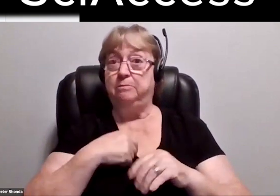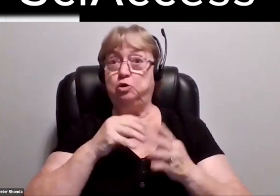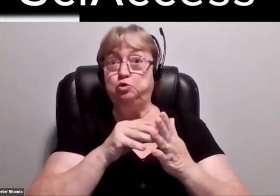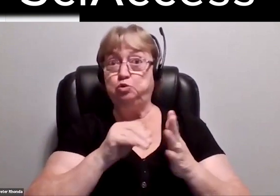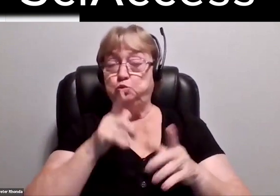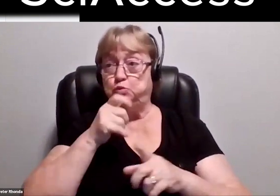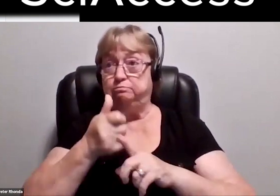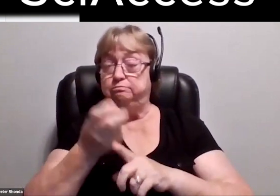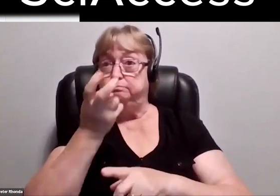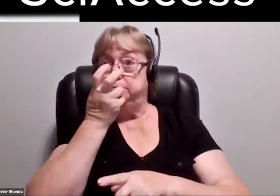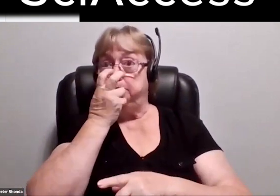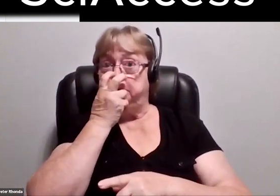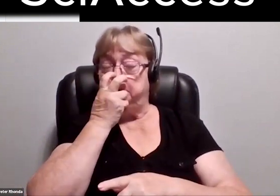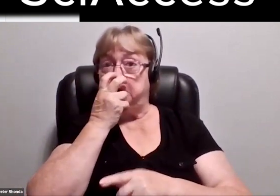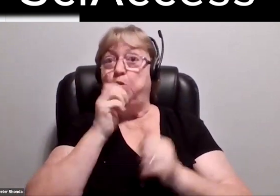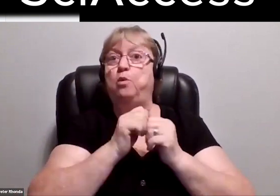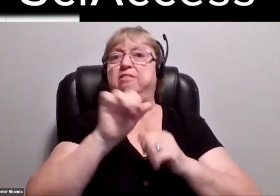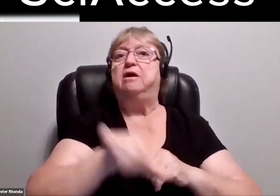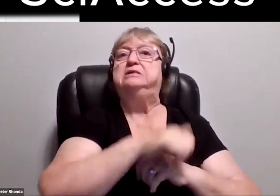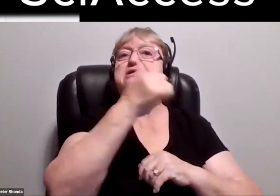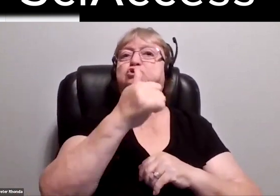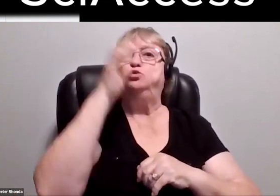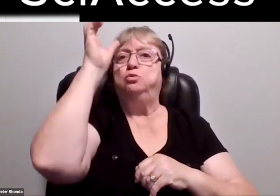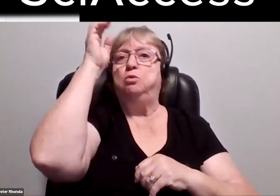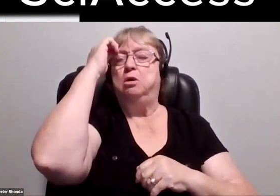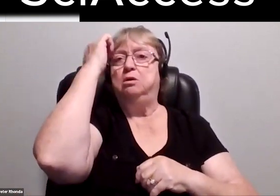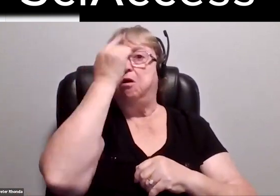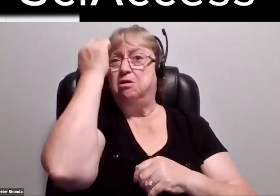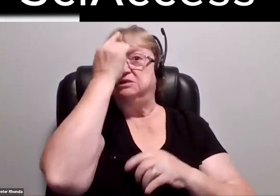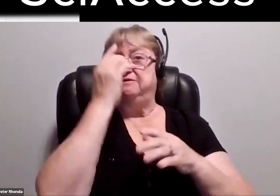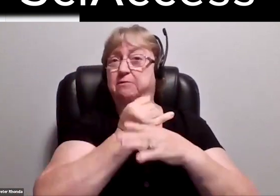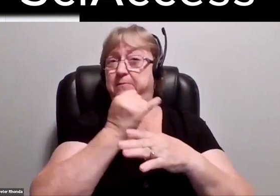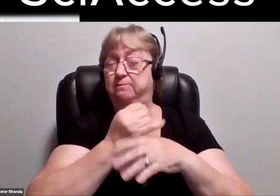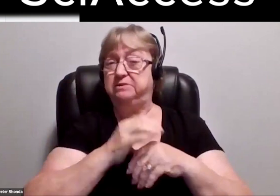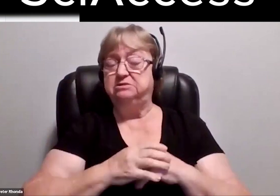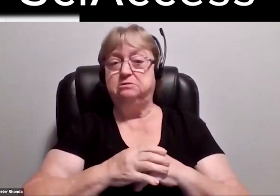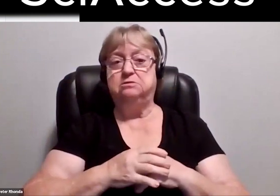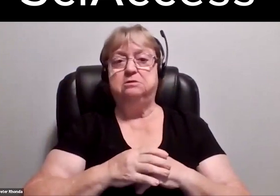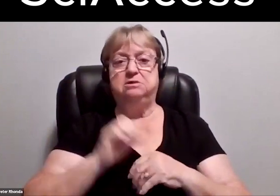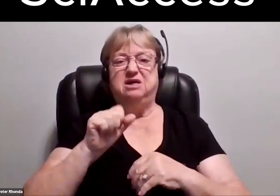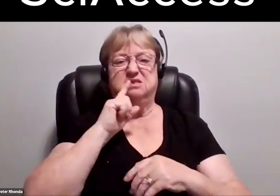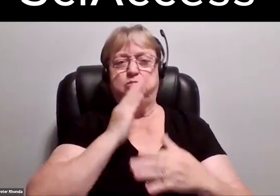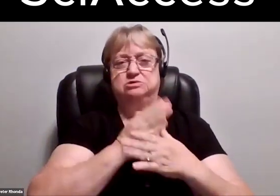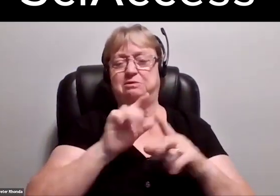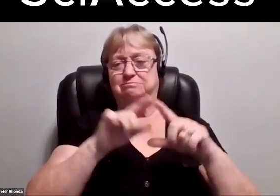with additional cognitive impairments? Yes, so those are-- and I'll stop sharing my screen.